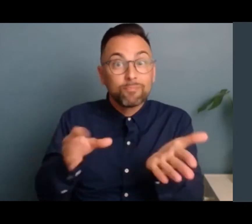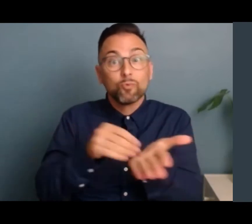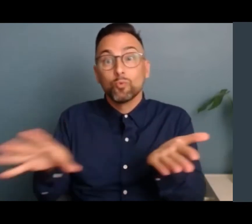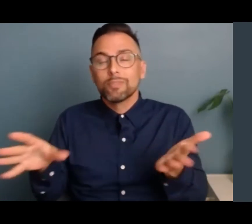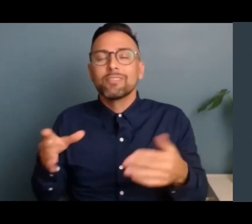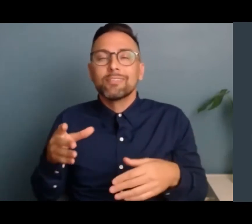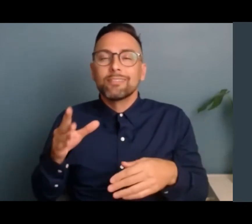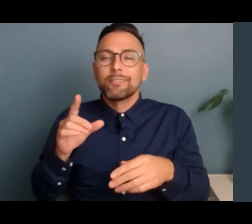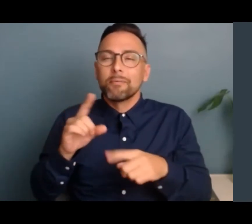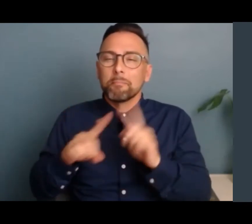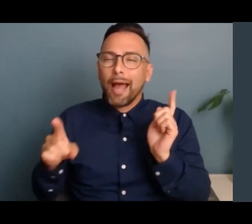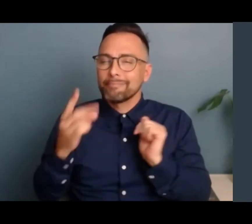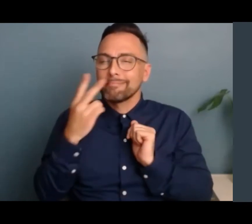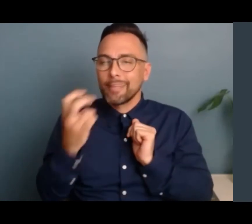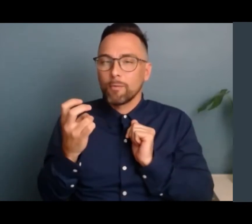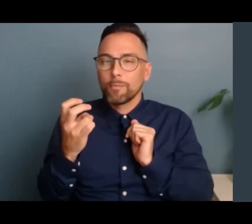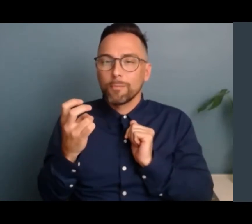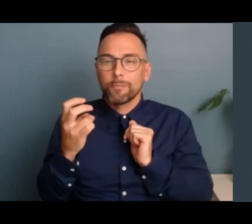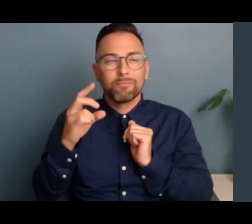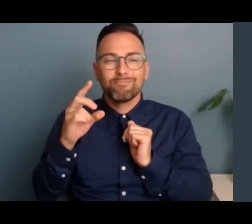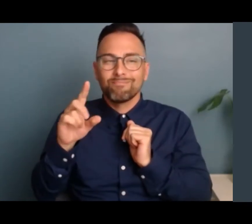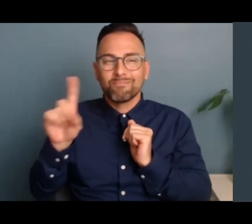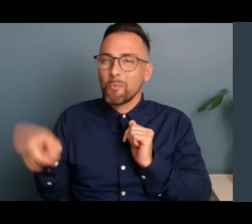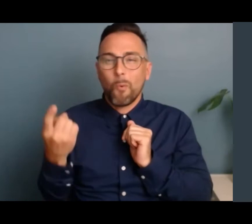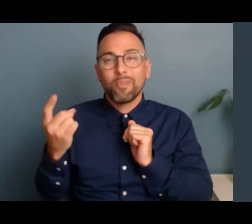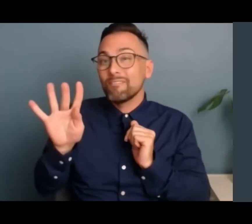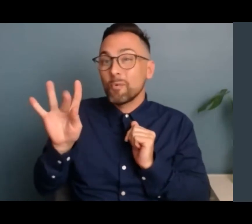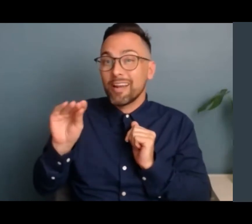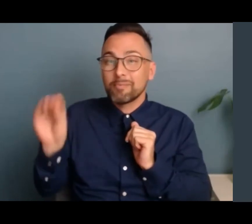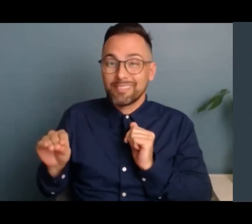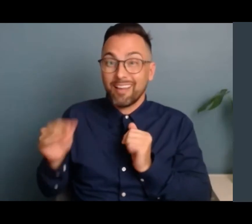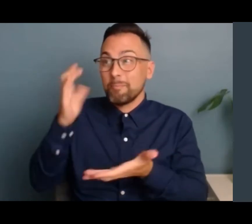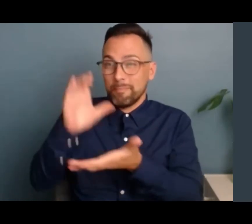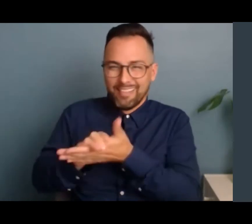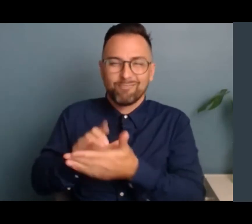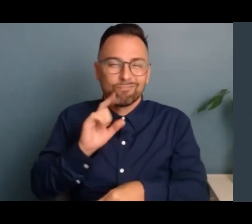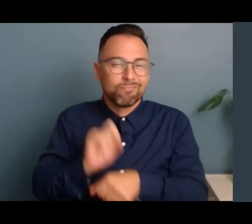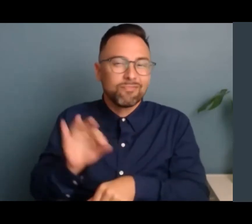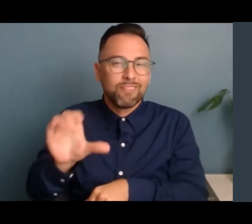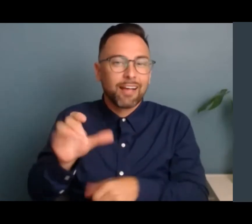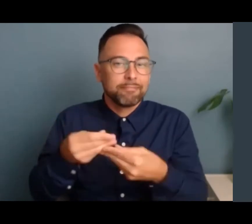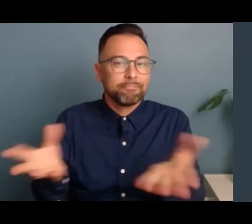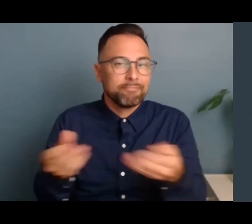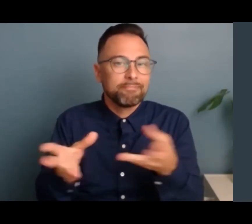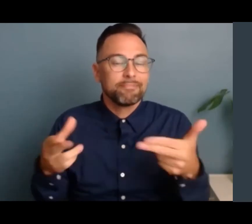and have the instructors, professors share that with the students. But I have a feeling that only about 48% of the staff